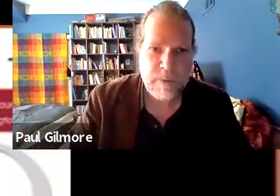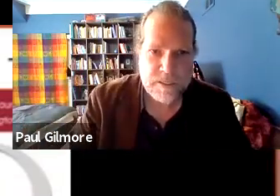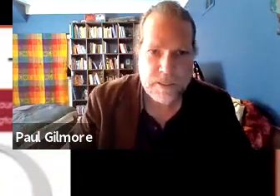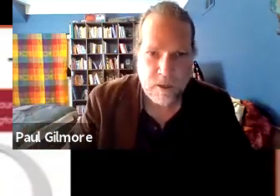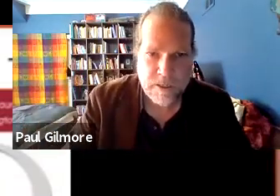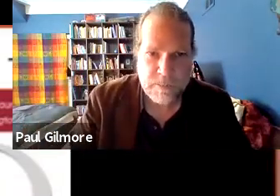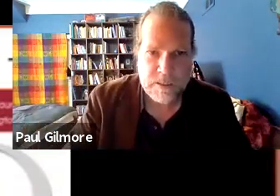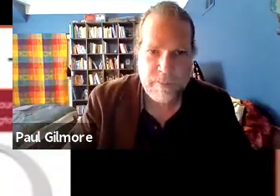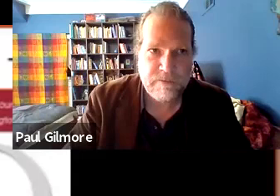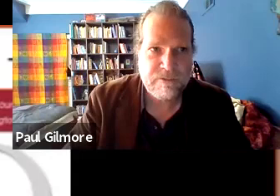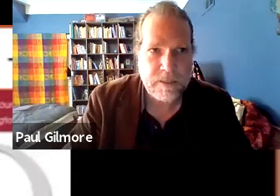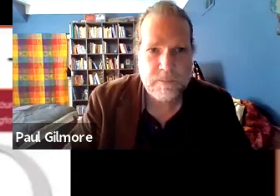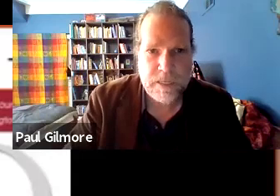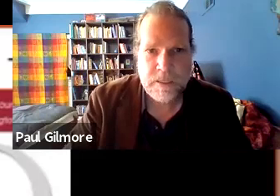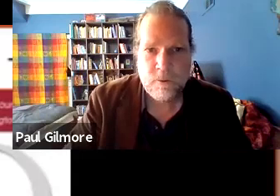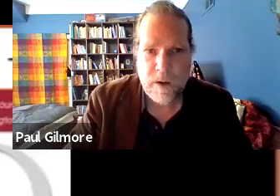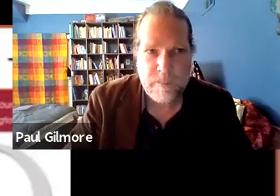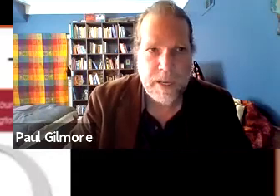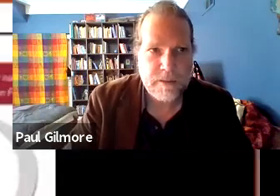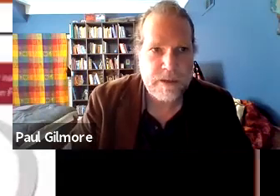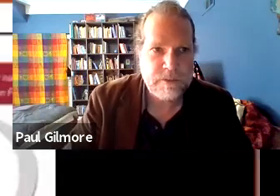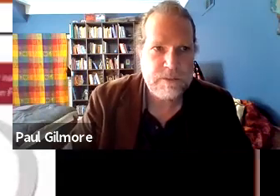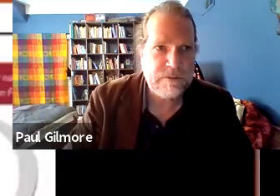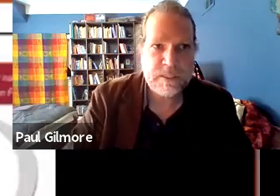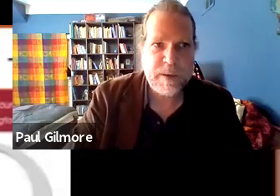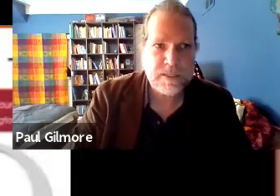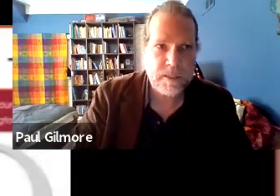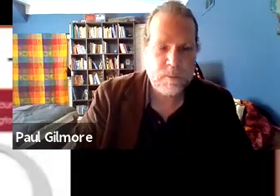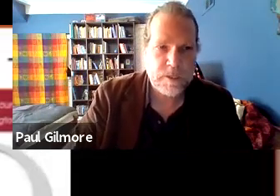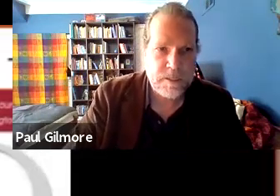basic arguments that Ben Franklin made way back in the 1750s best selling book and